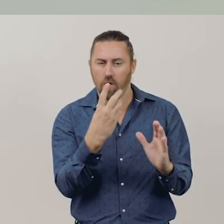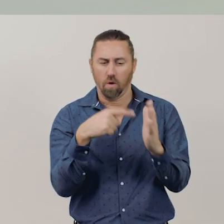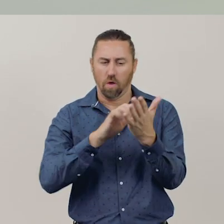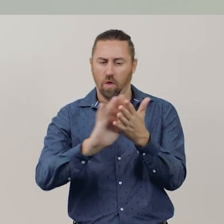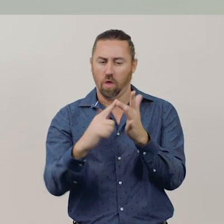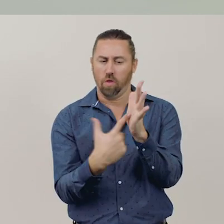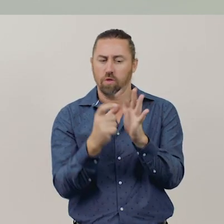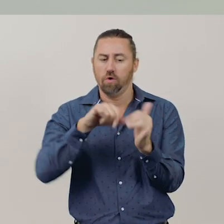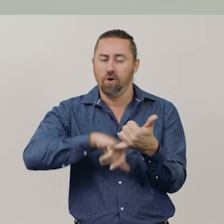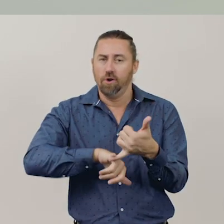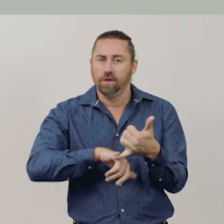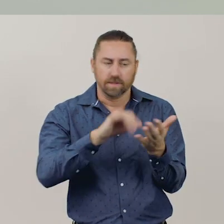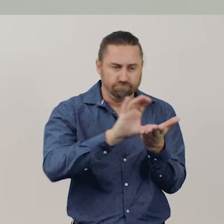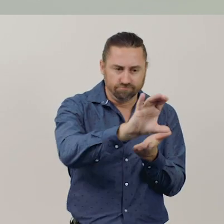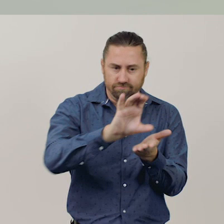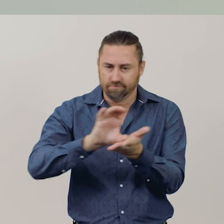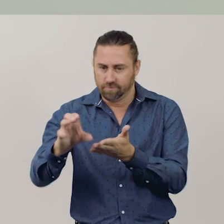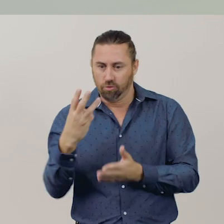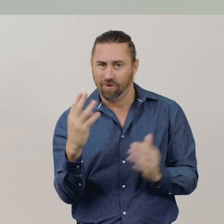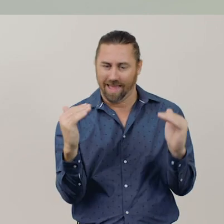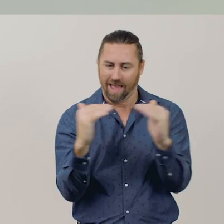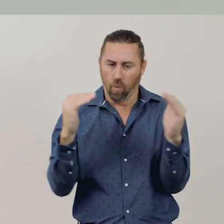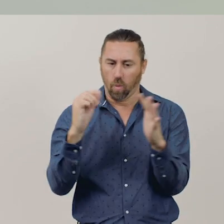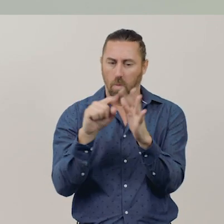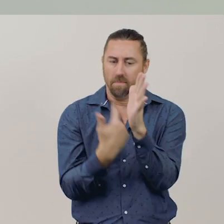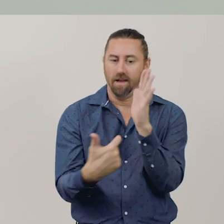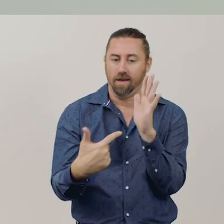and we will also look at comparing factions.